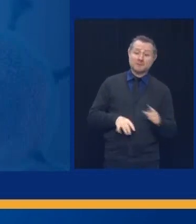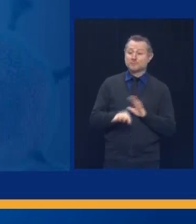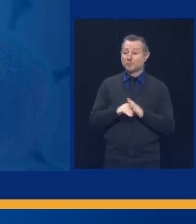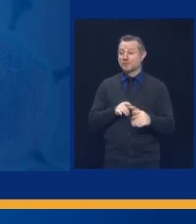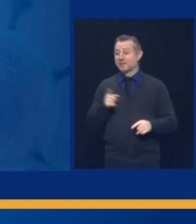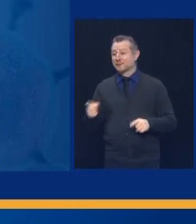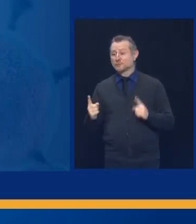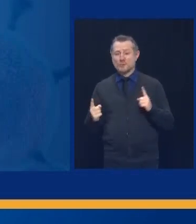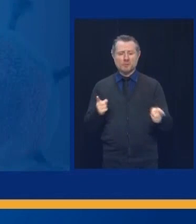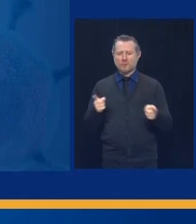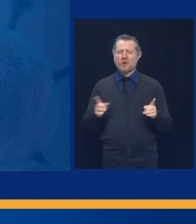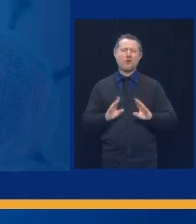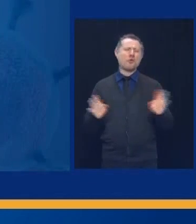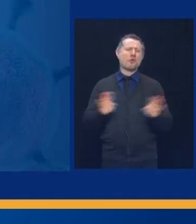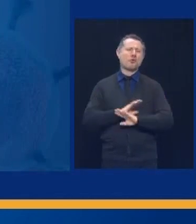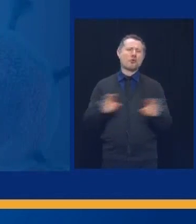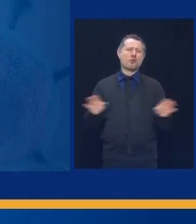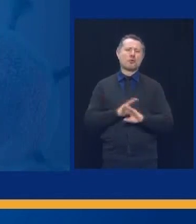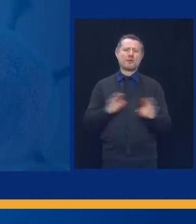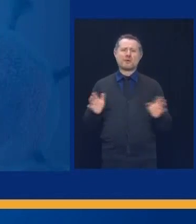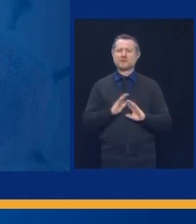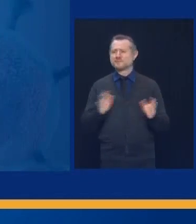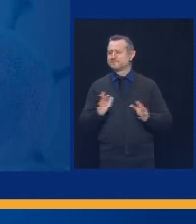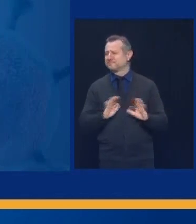IT IS THE RIGHT ANSWER TODAY. IT WAS NEVER BINARY.